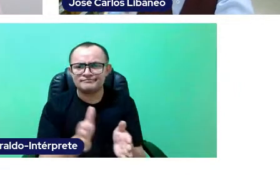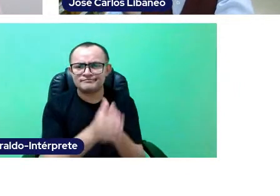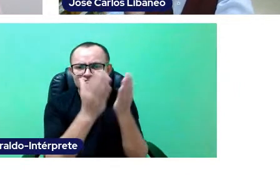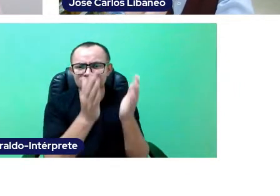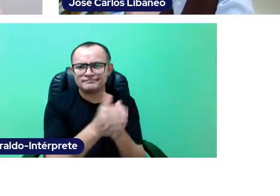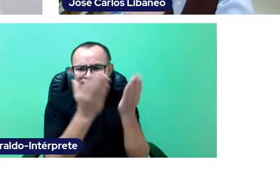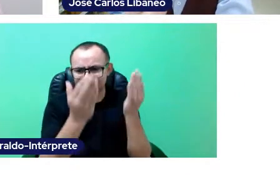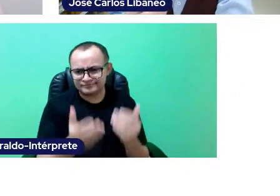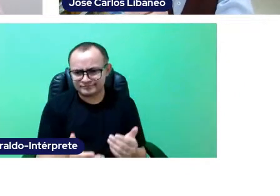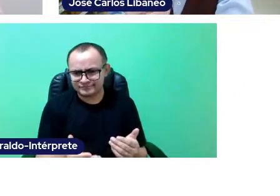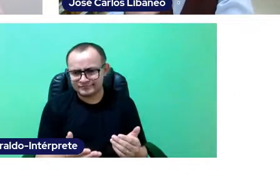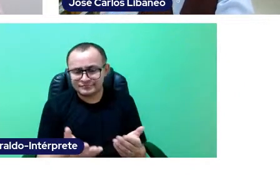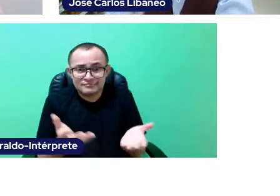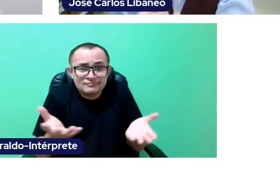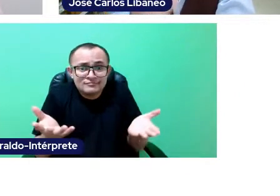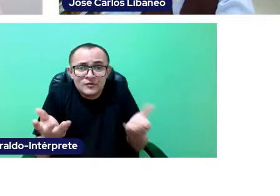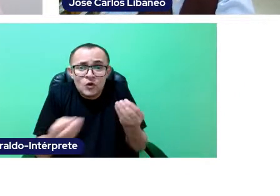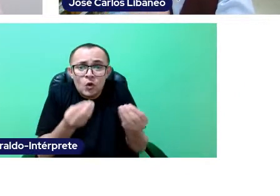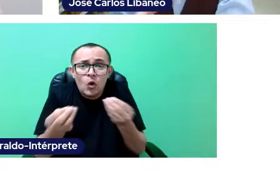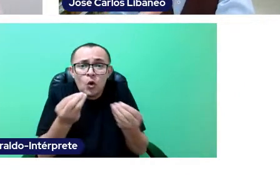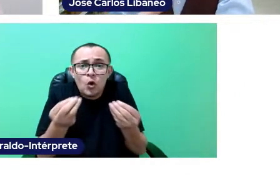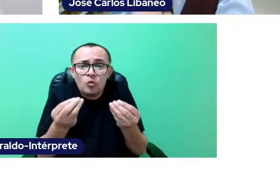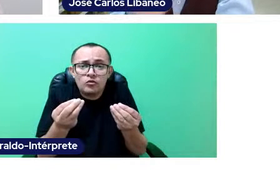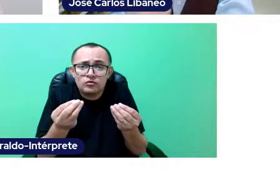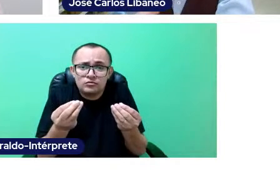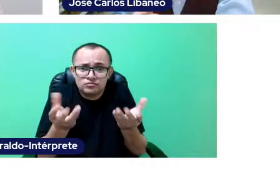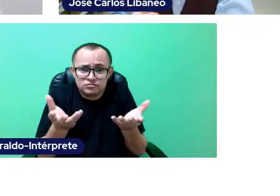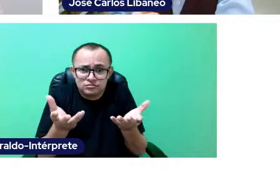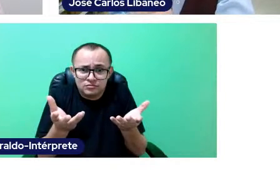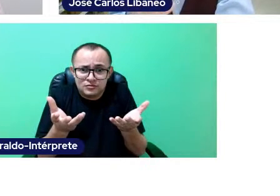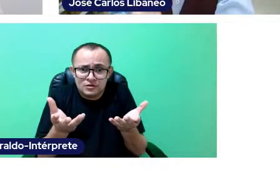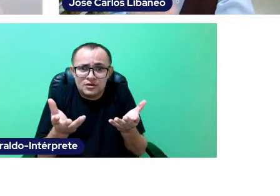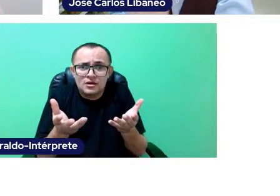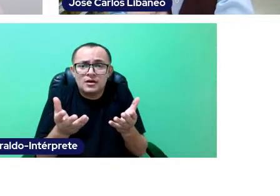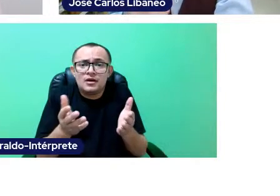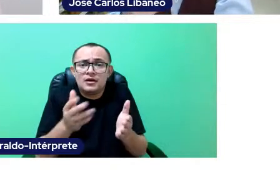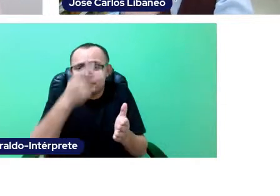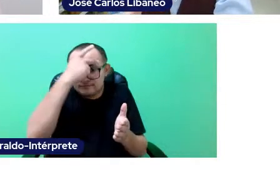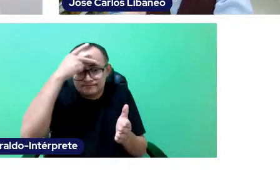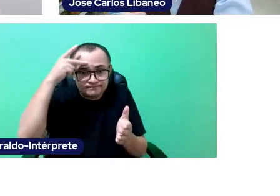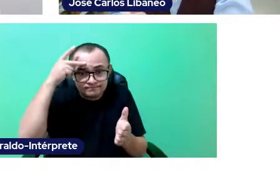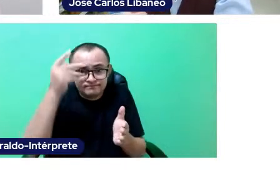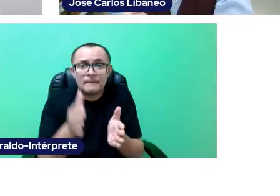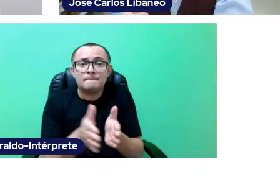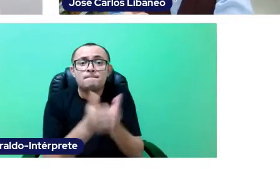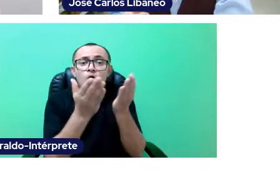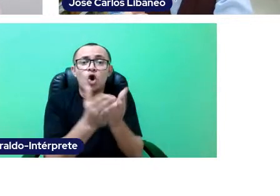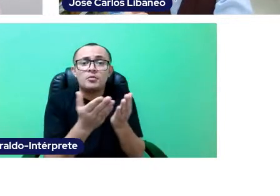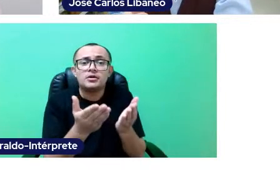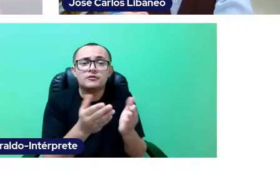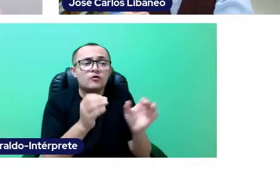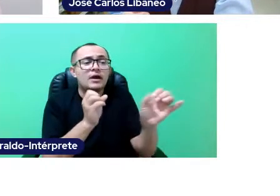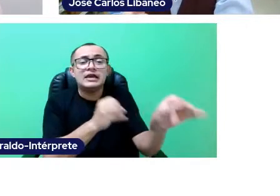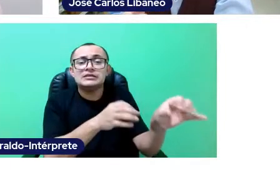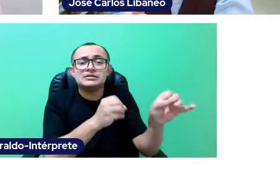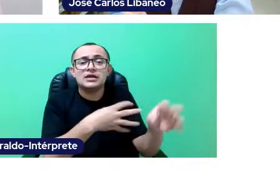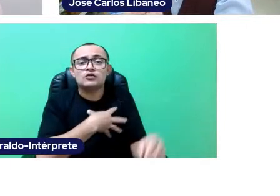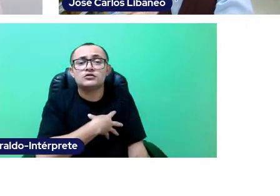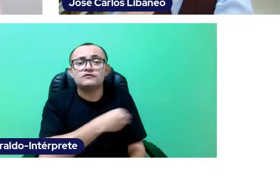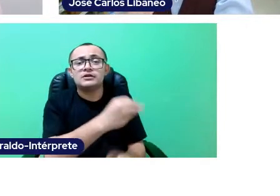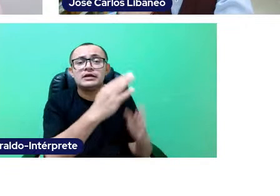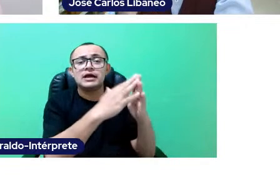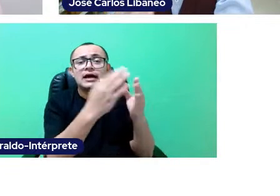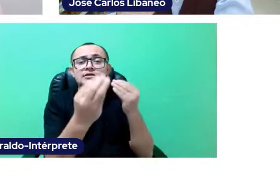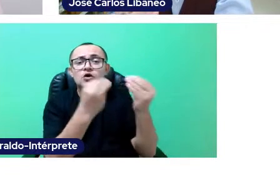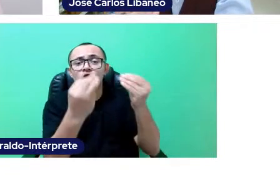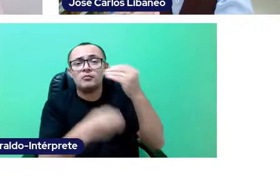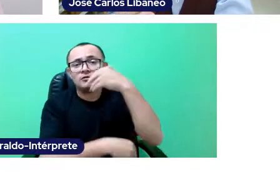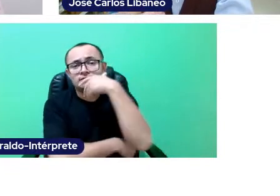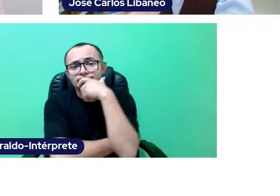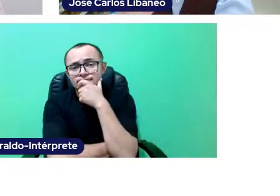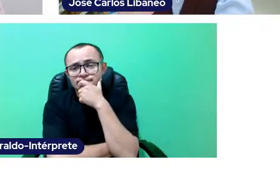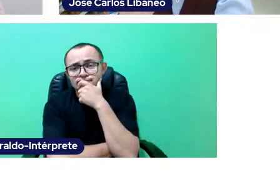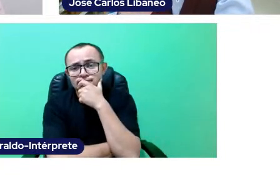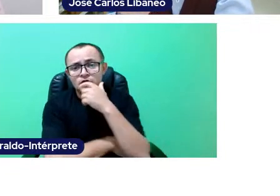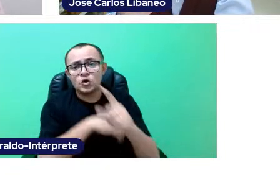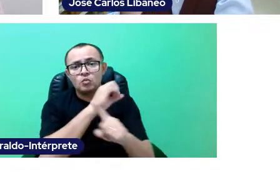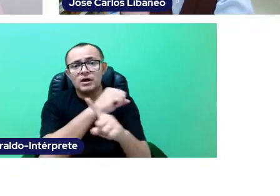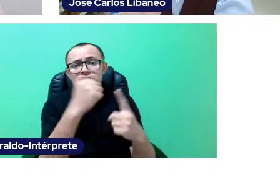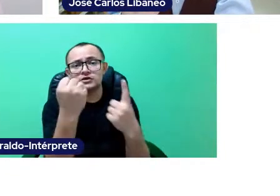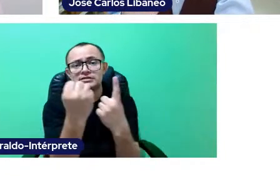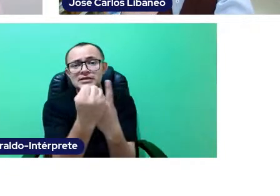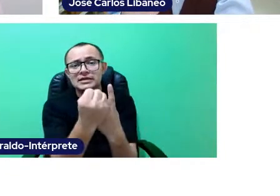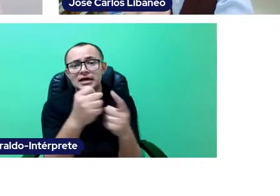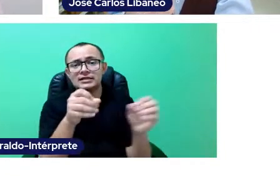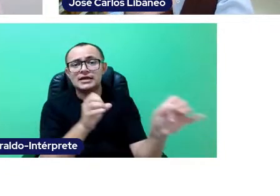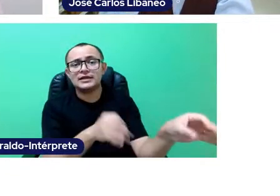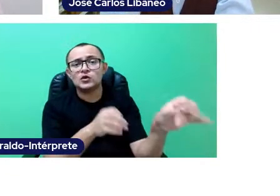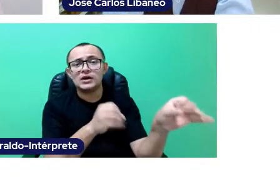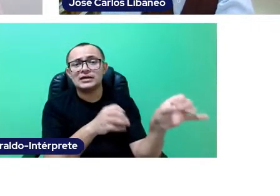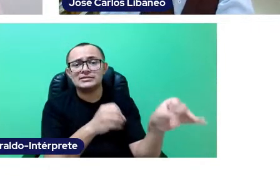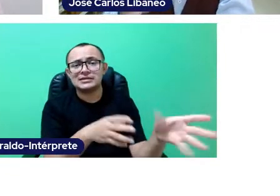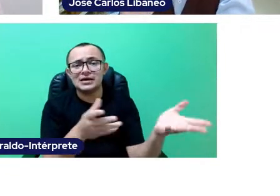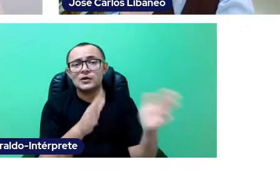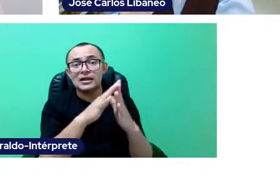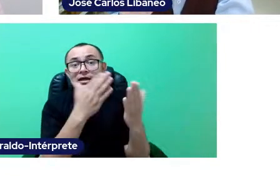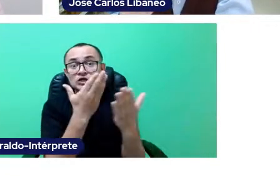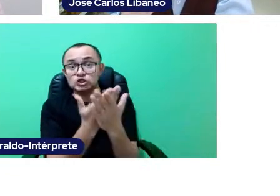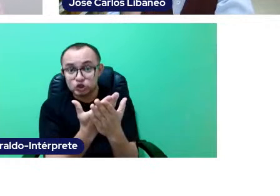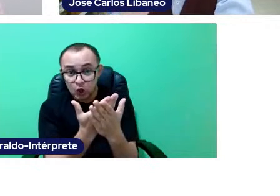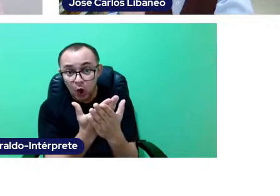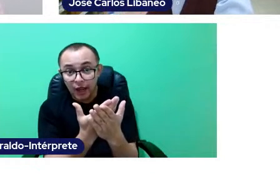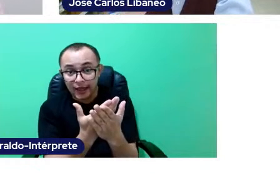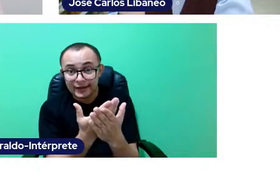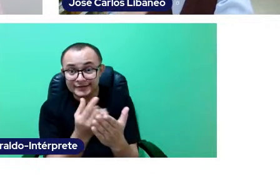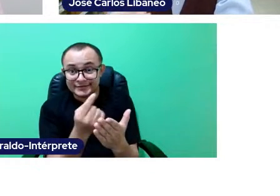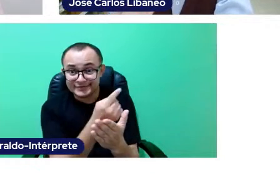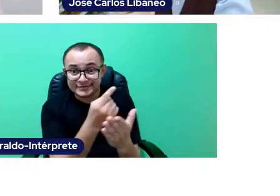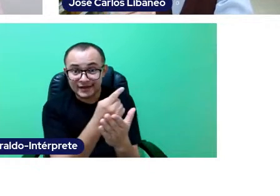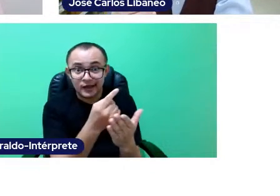how can the poorest families offer study possibilities for their kids at home? In a society where education is a luxury.